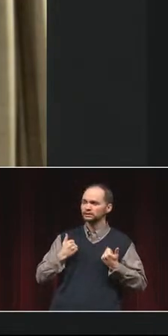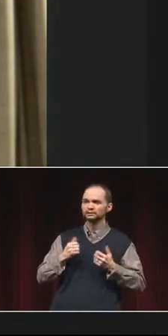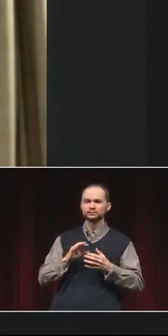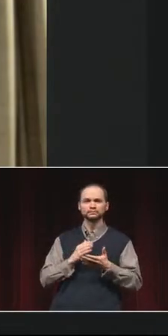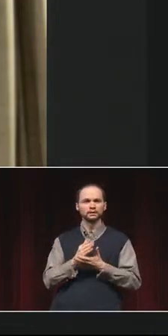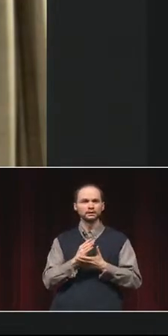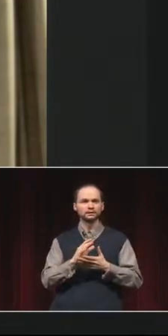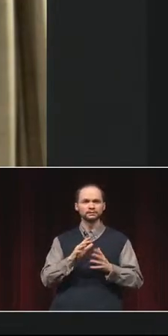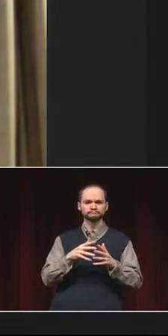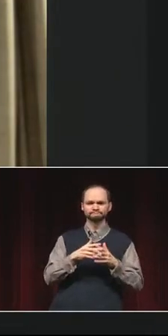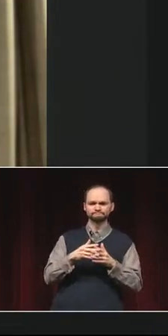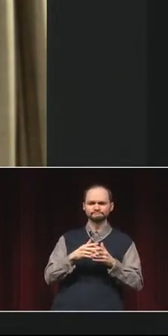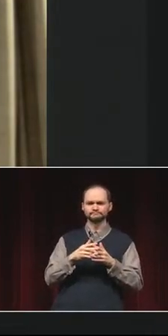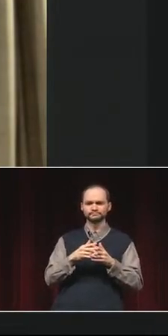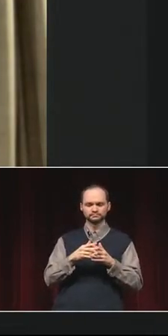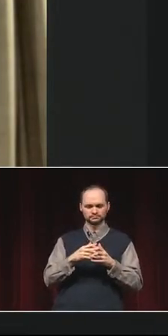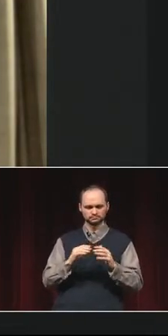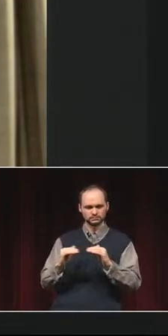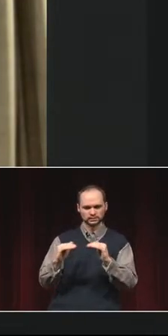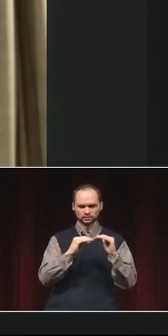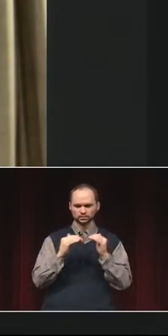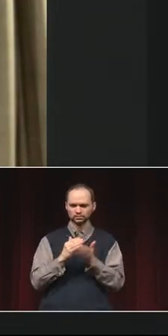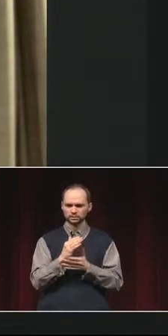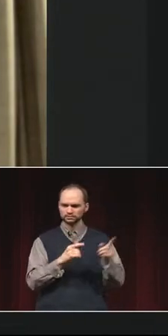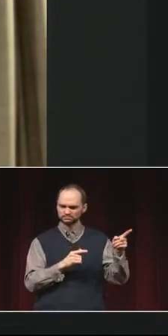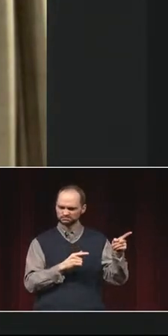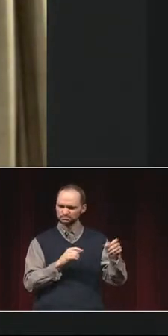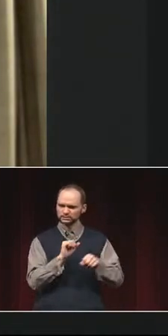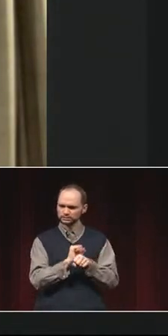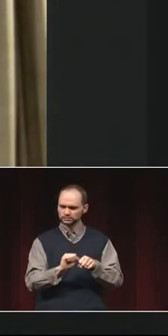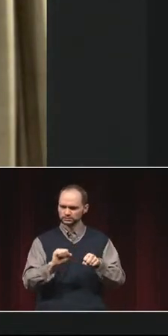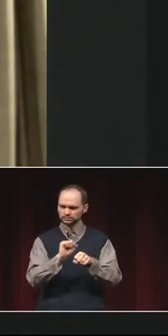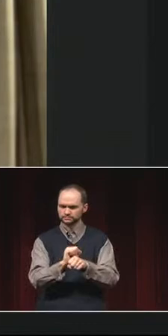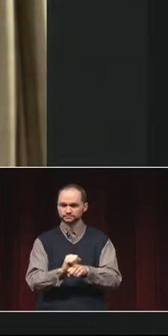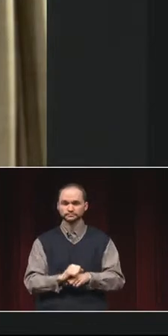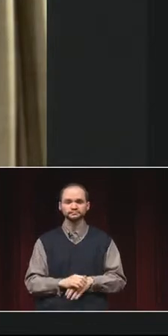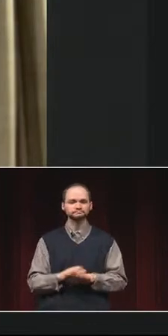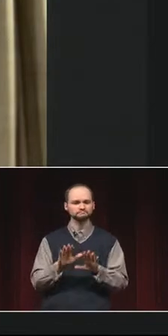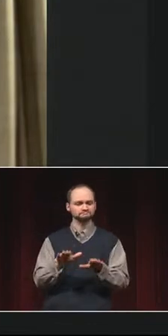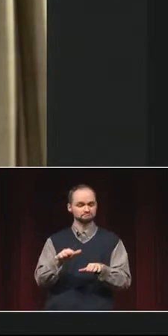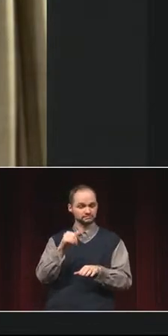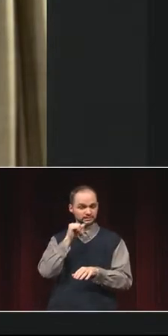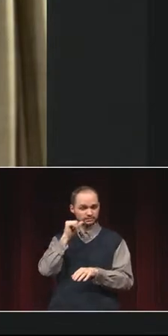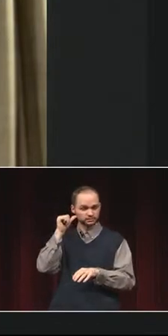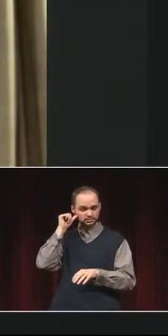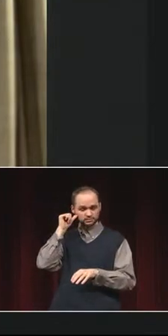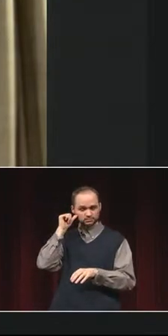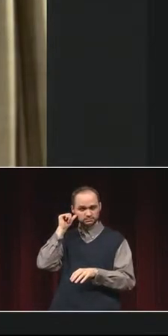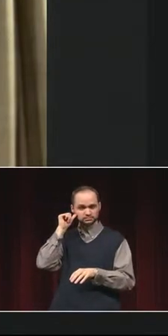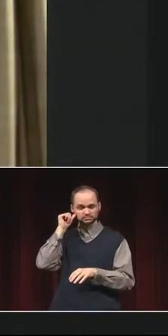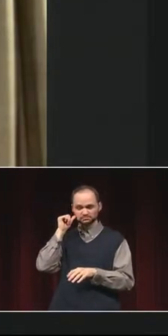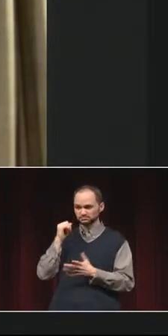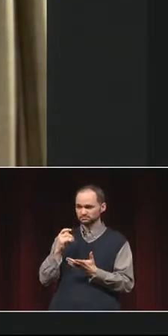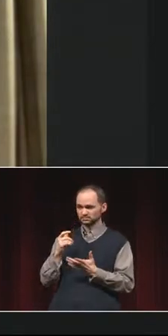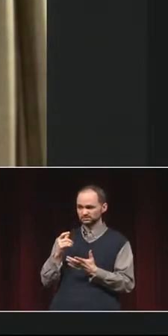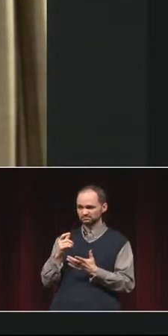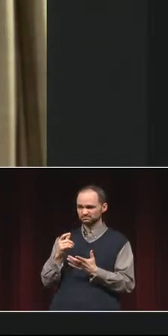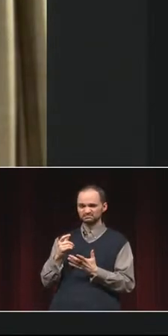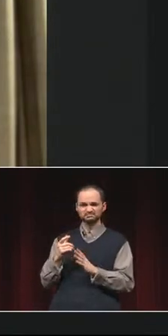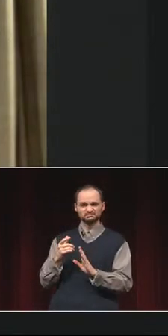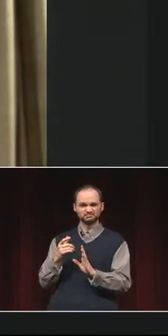Yesterday it had only been four days since I attended a meeting at Dexter Avenue Baptist Church